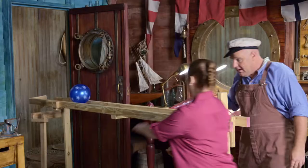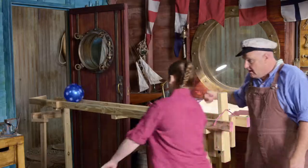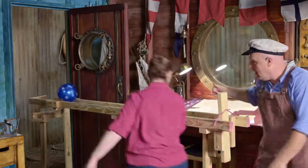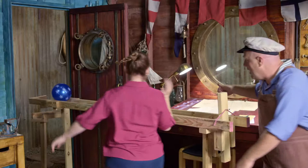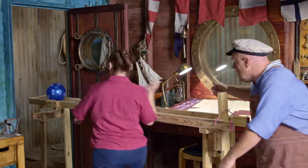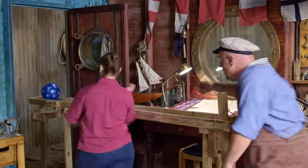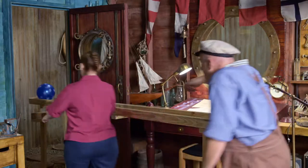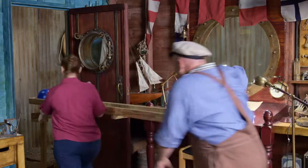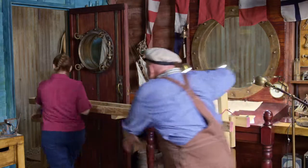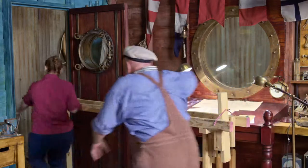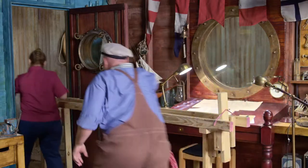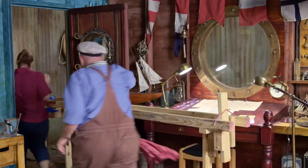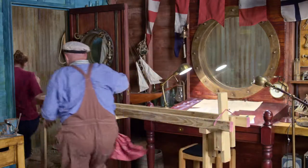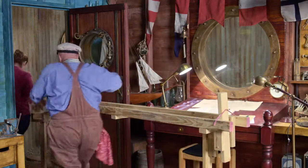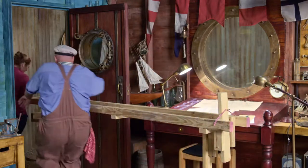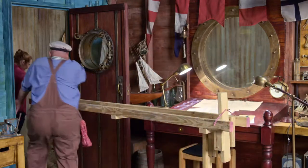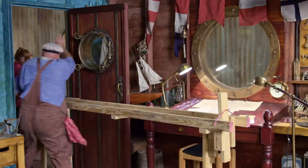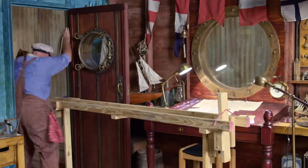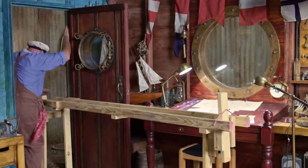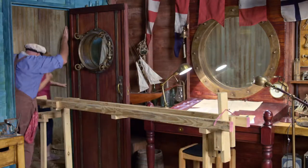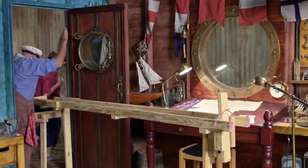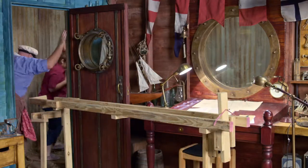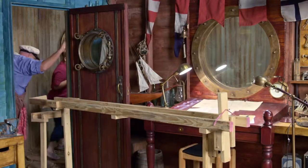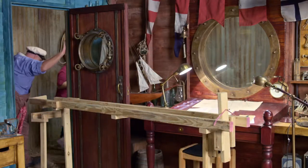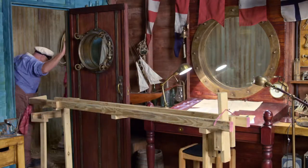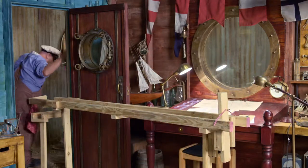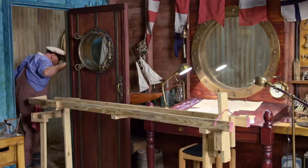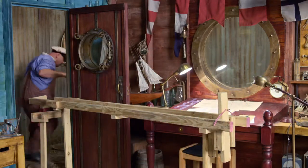Ooh, come on, come on. Oh! Oop.